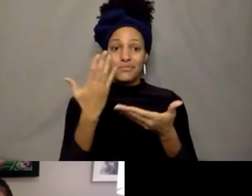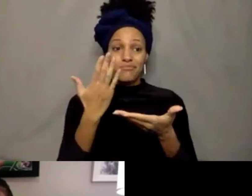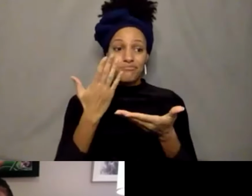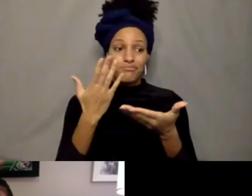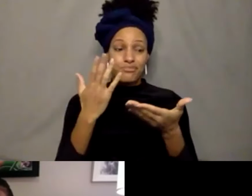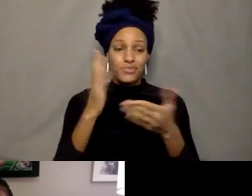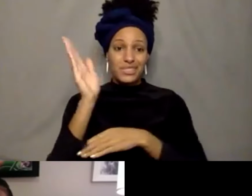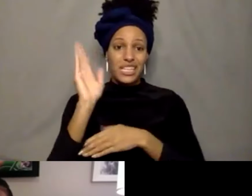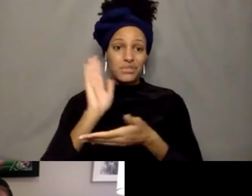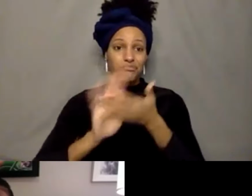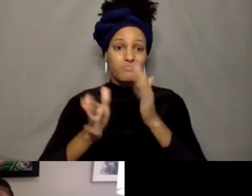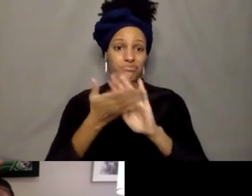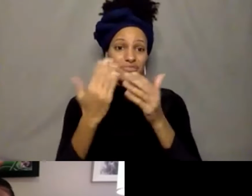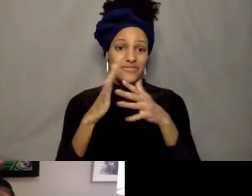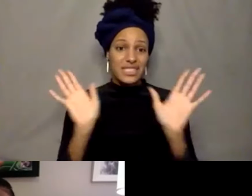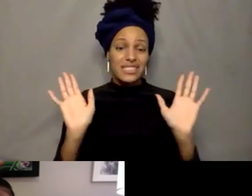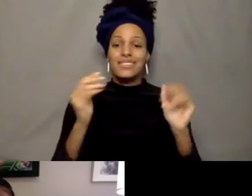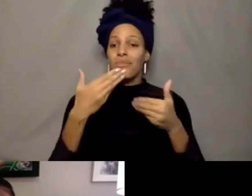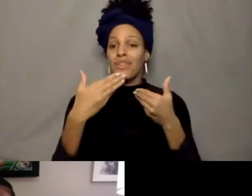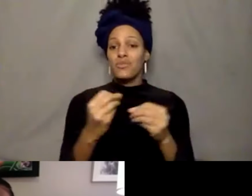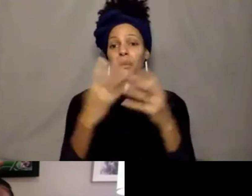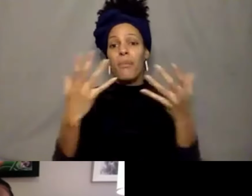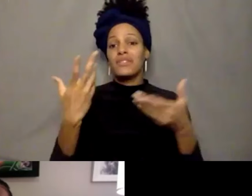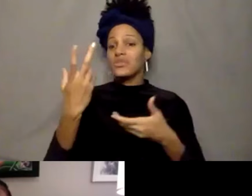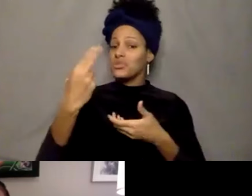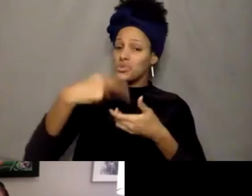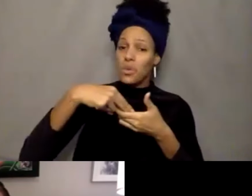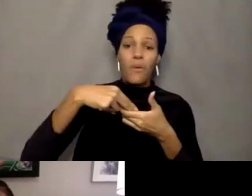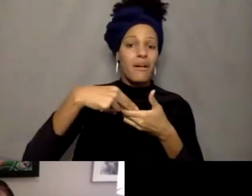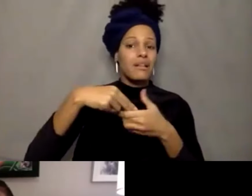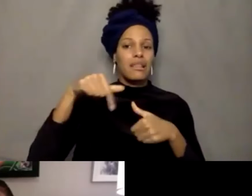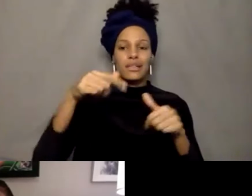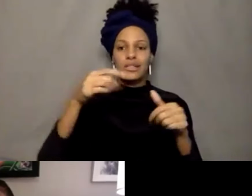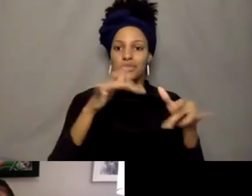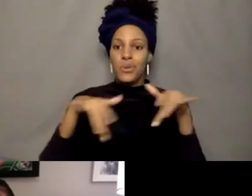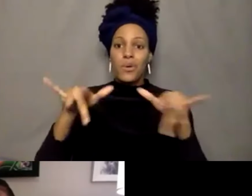Thank you so much for attending this video. A recording will be available on YouTube